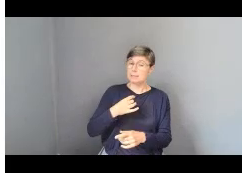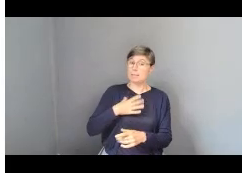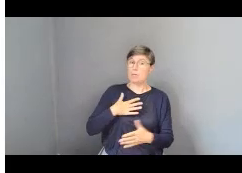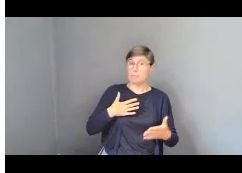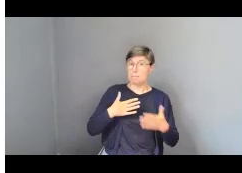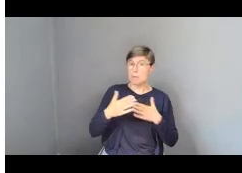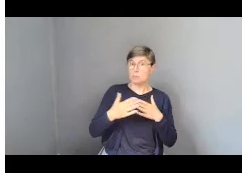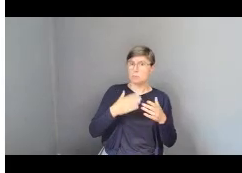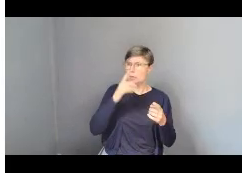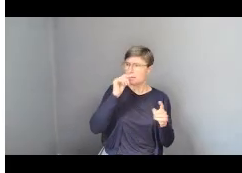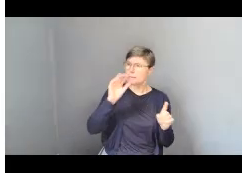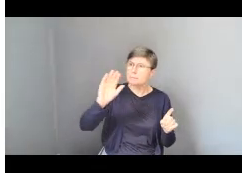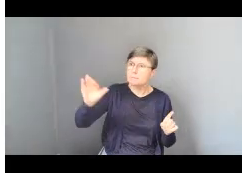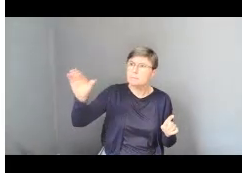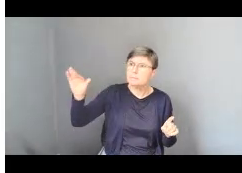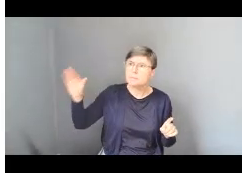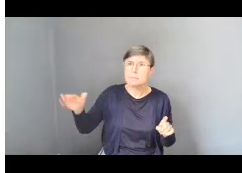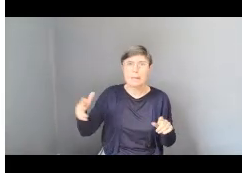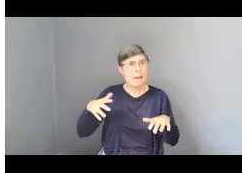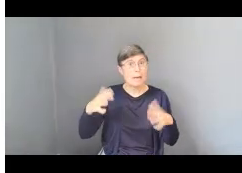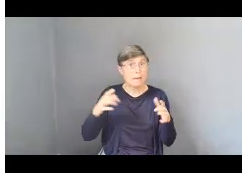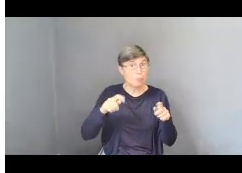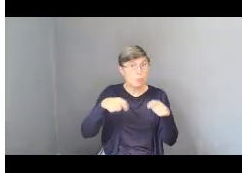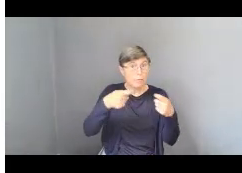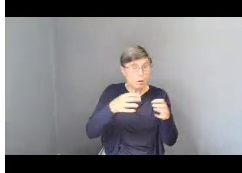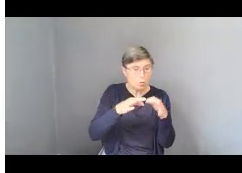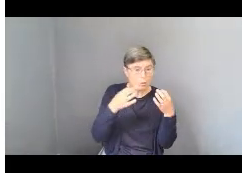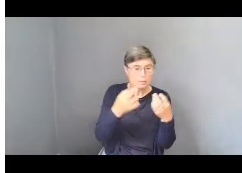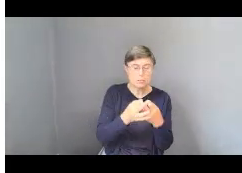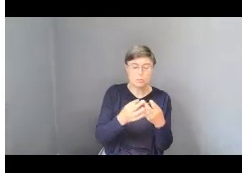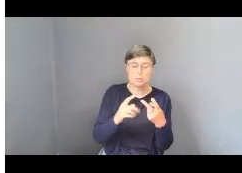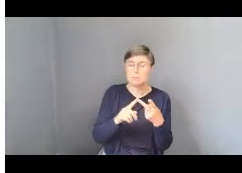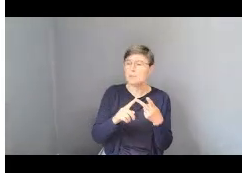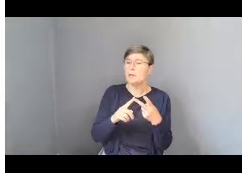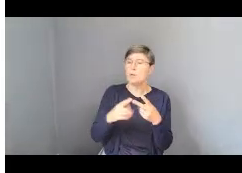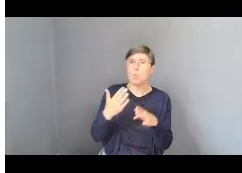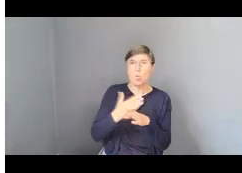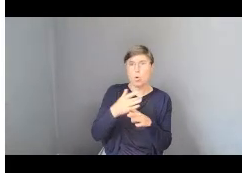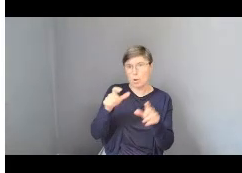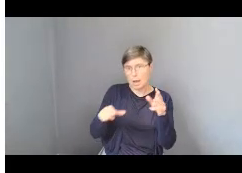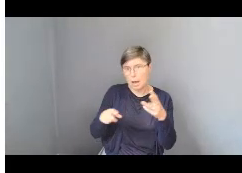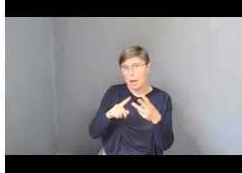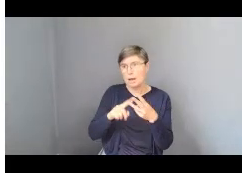contractors providing them with supports and services to do